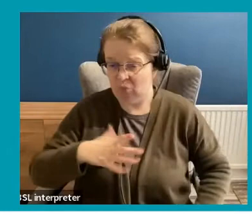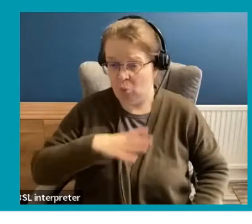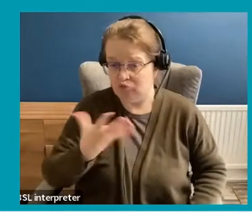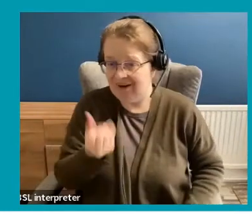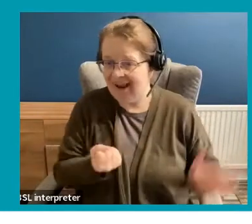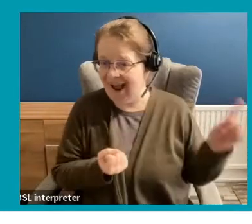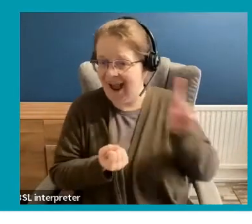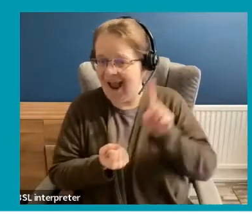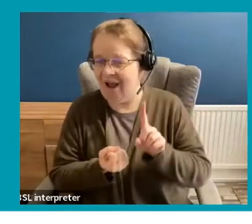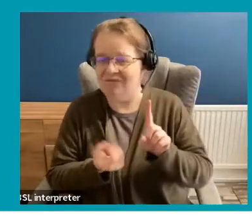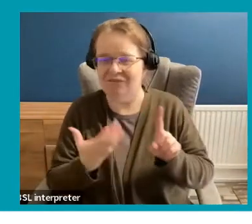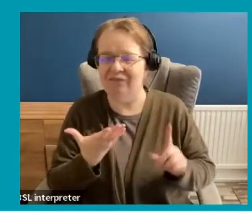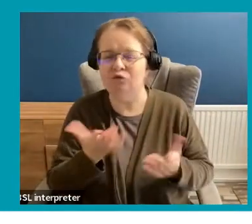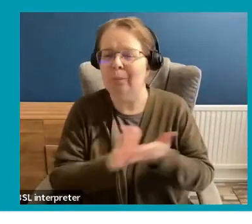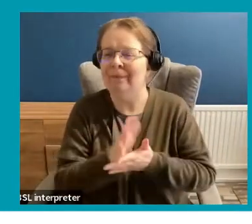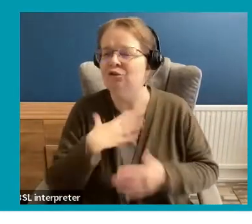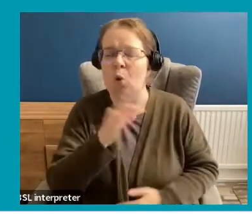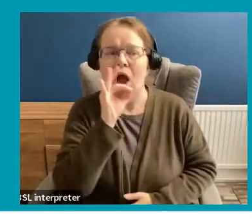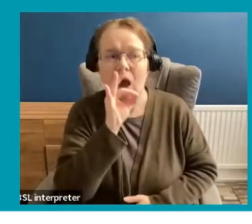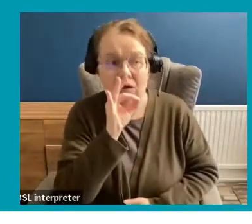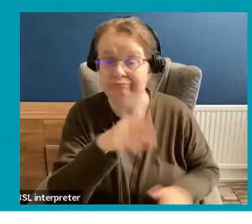here. We already have assignor here.